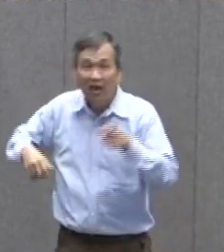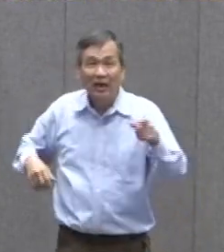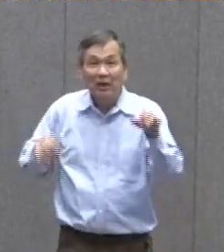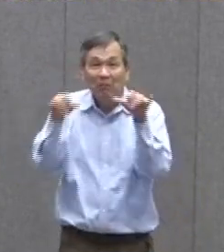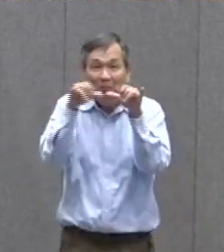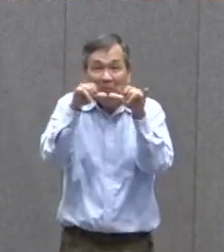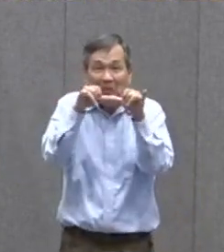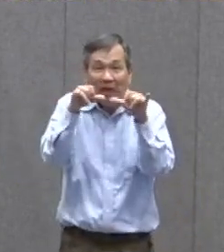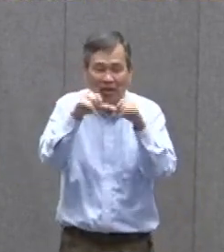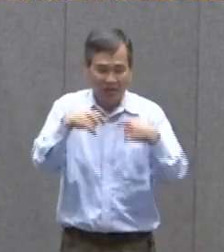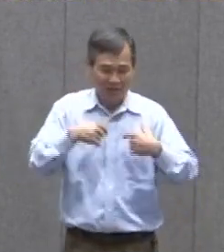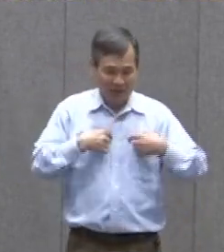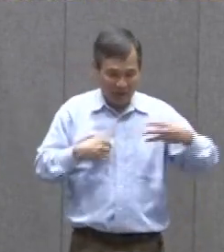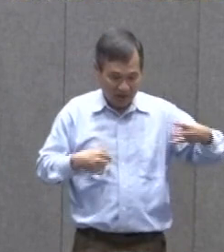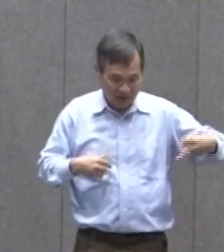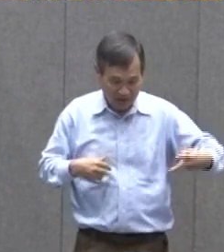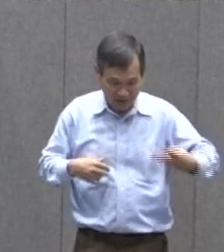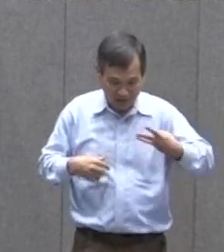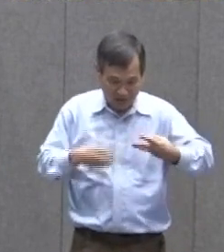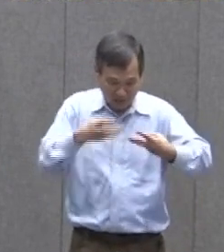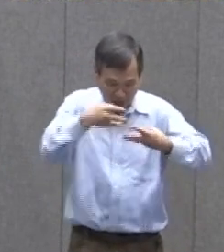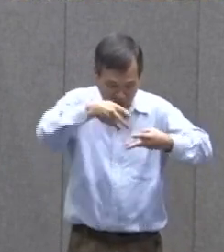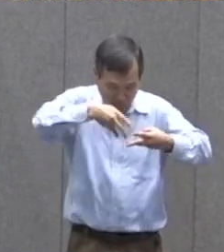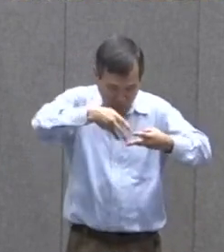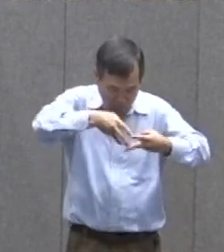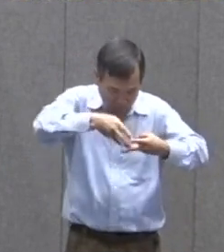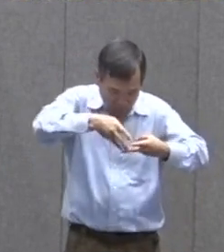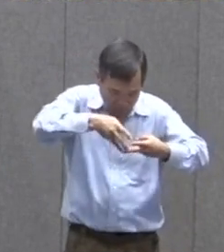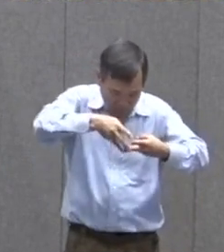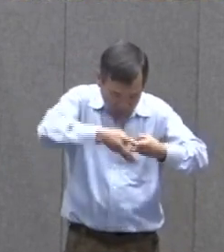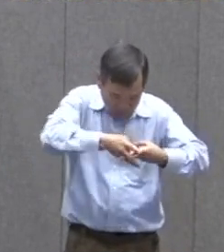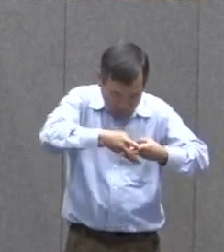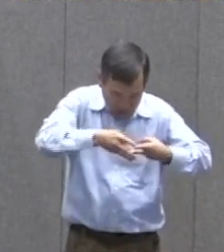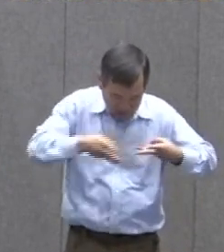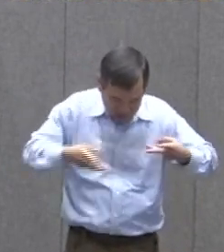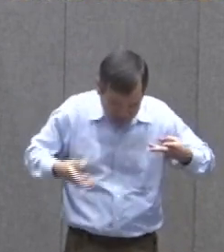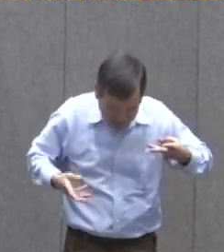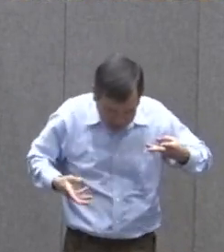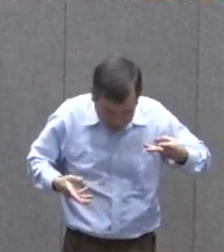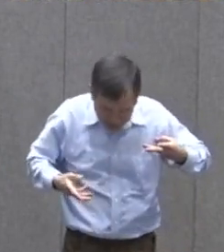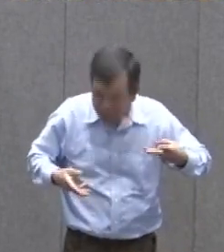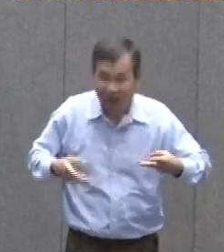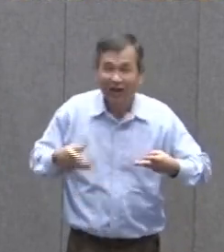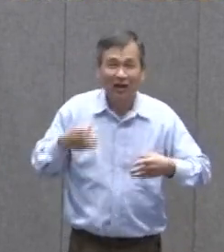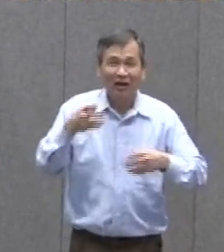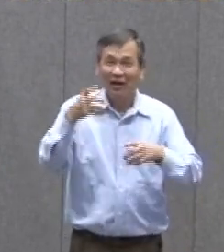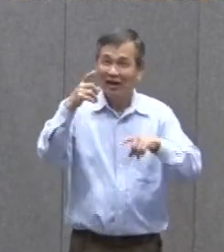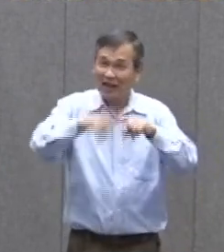"No one ever does that with me." Why do you think you can't measure with a fork?